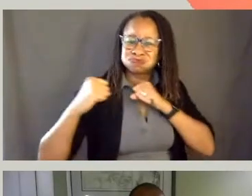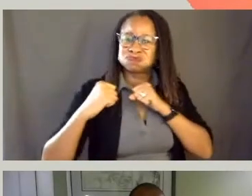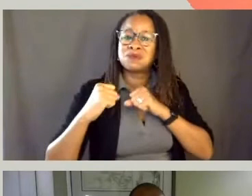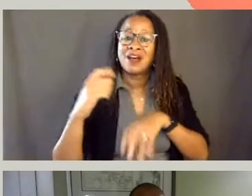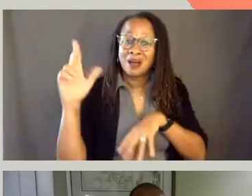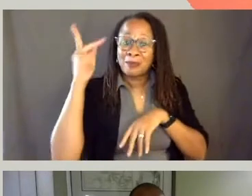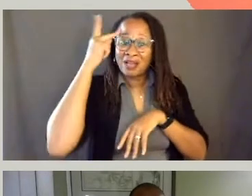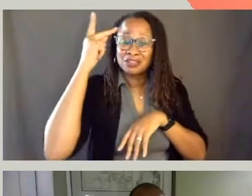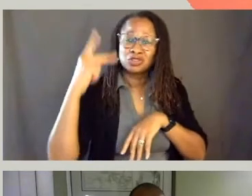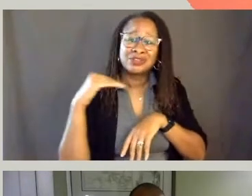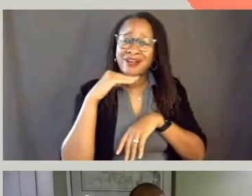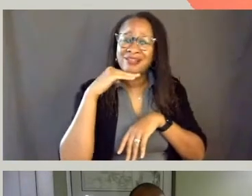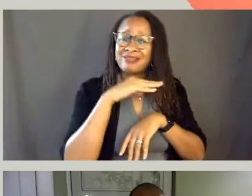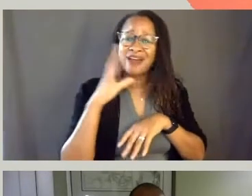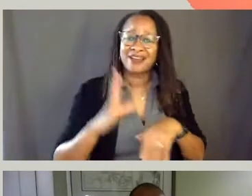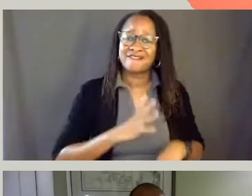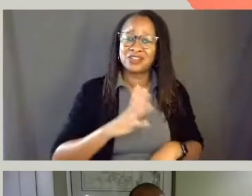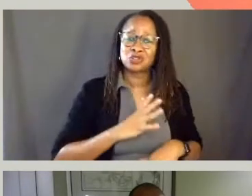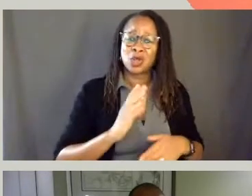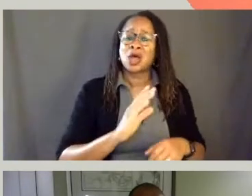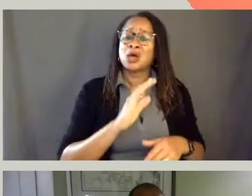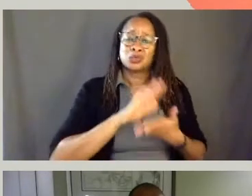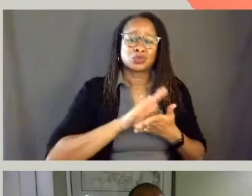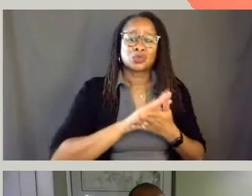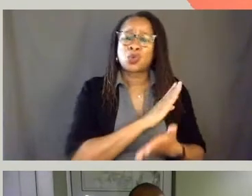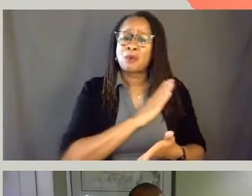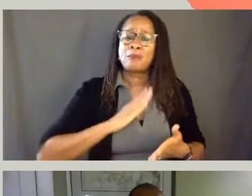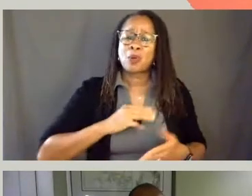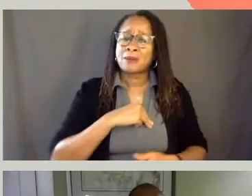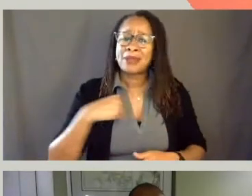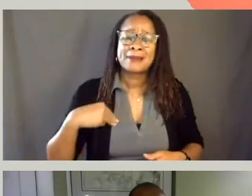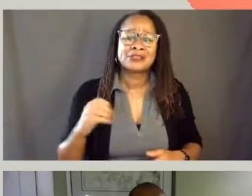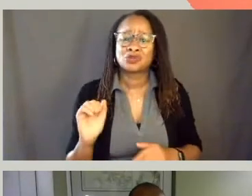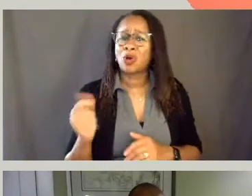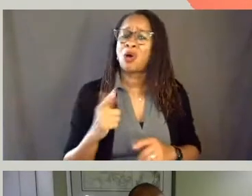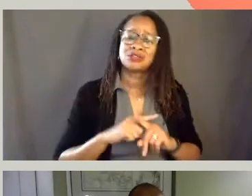and school board members and all manner of government officials.